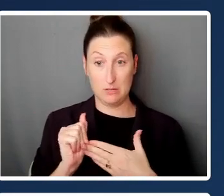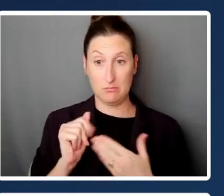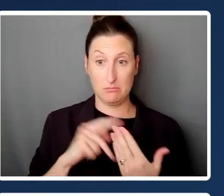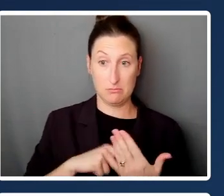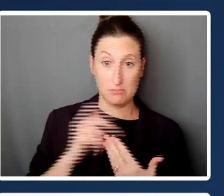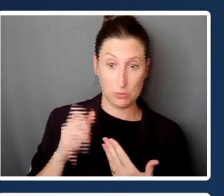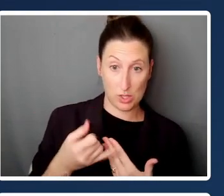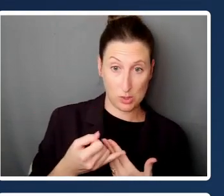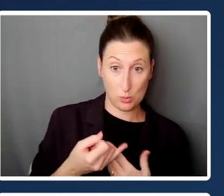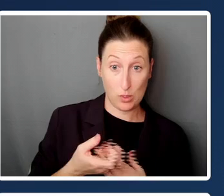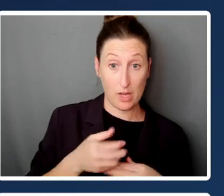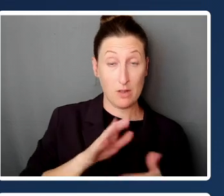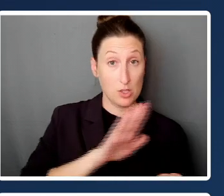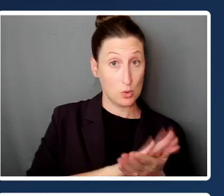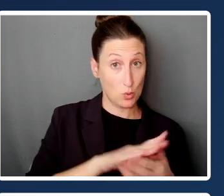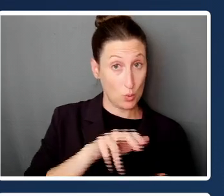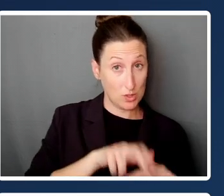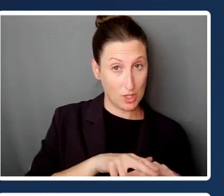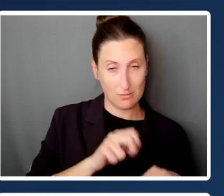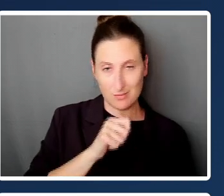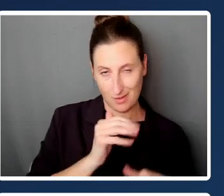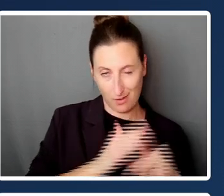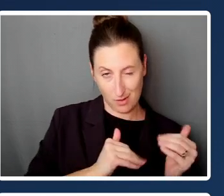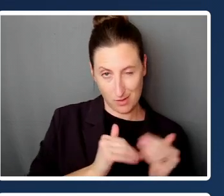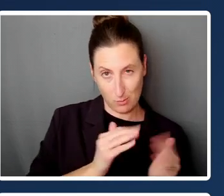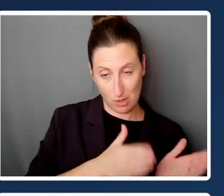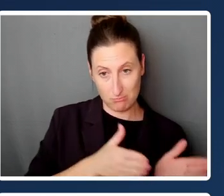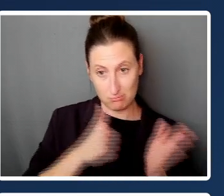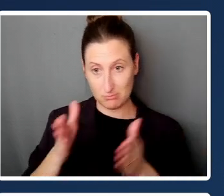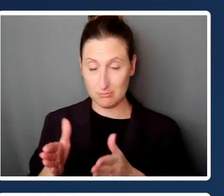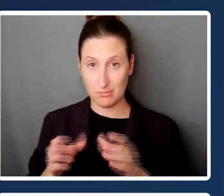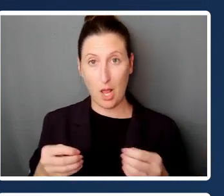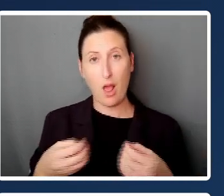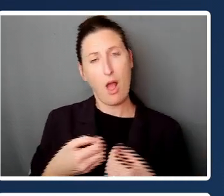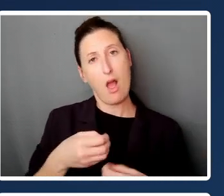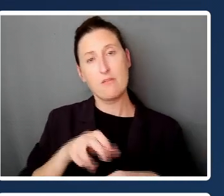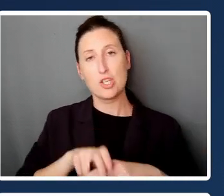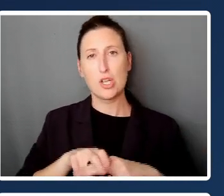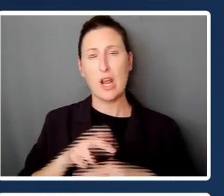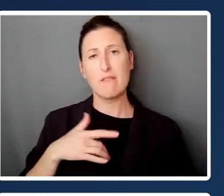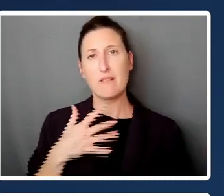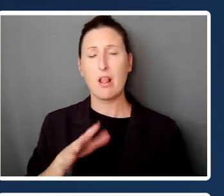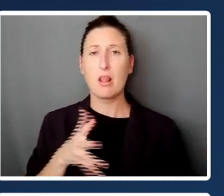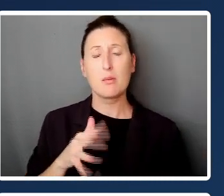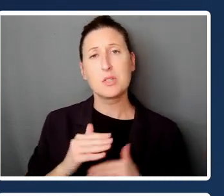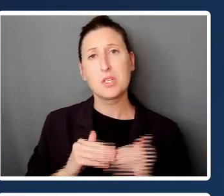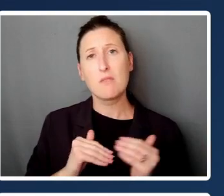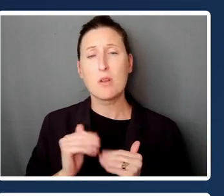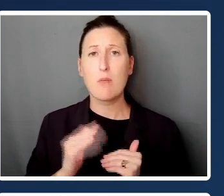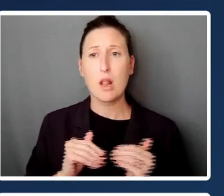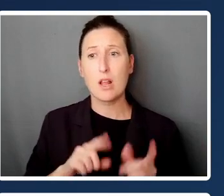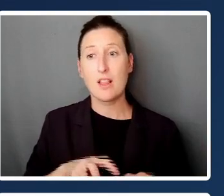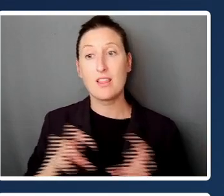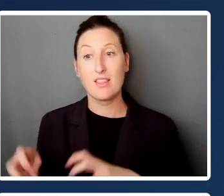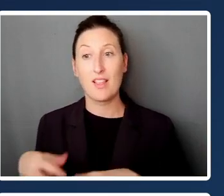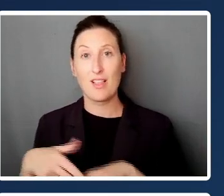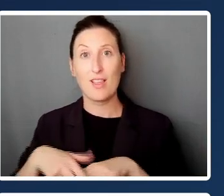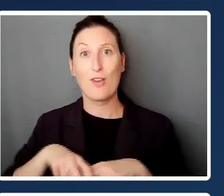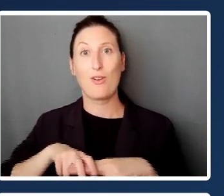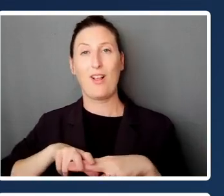which we all know; an office chair where I feel a little bit comfortable; and the recliner, I feel very comfortable.